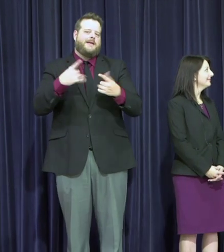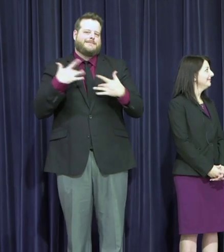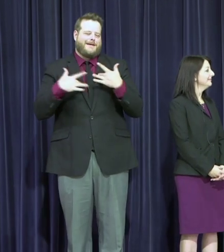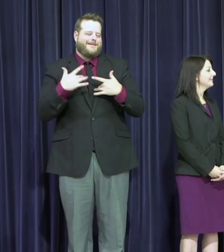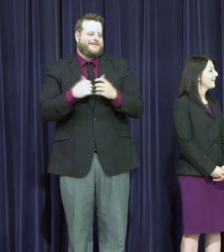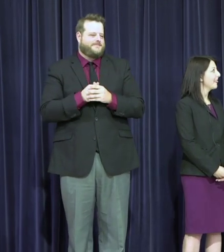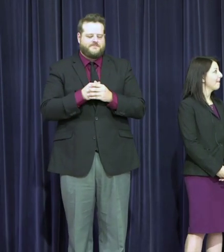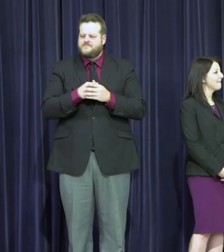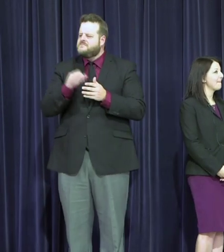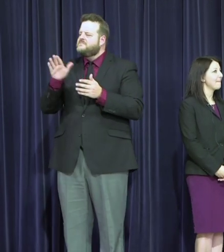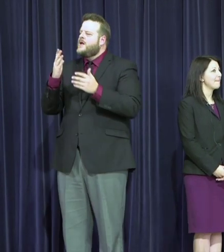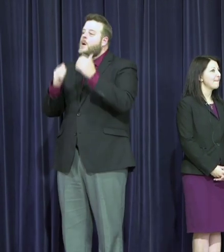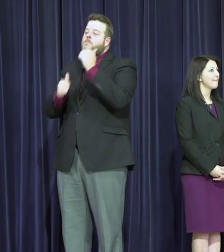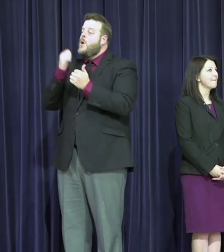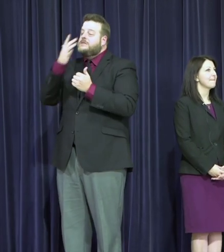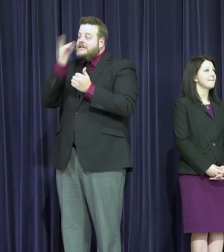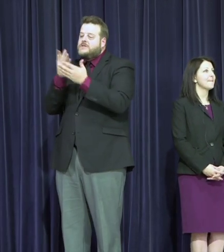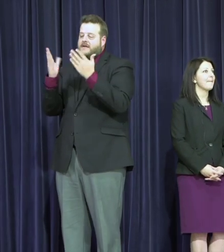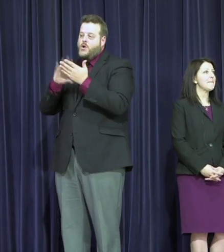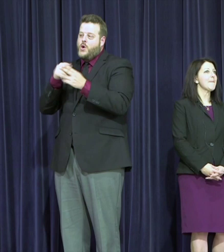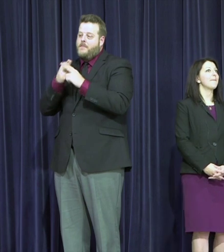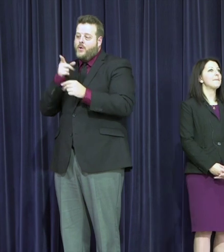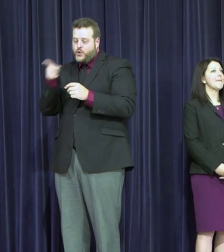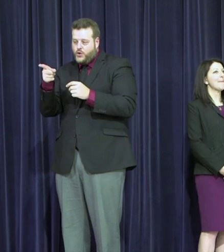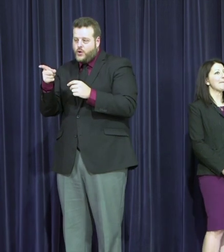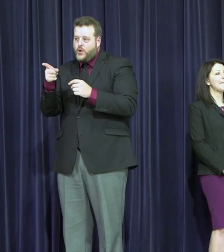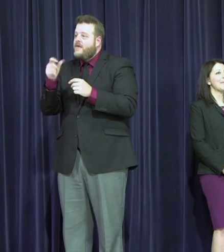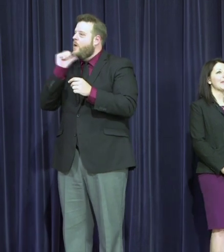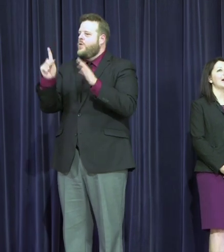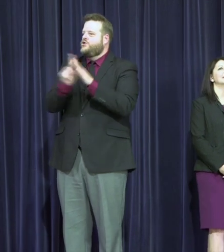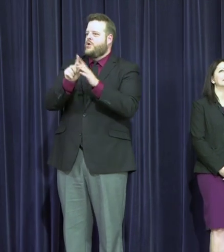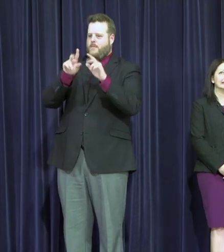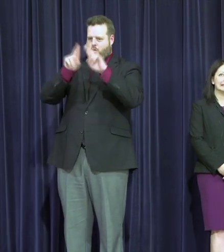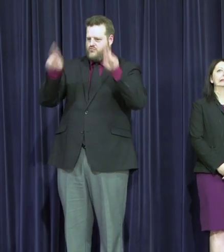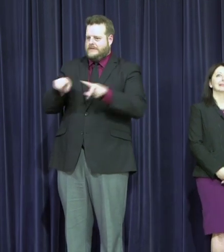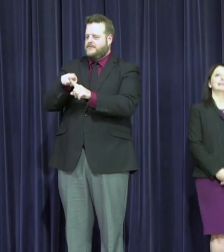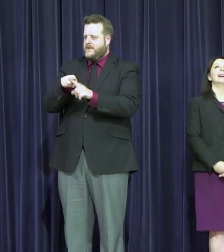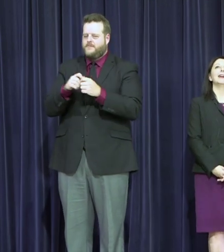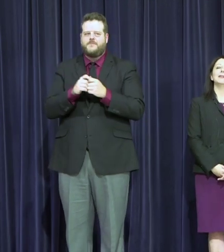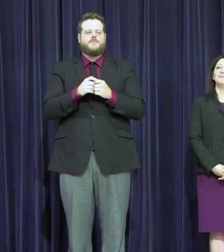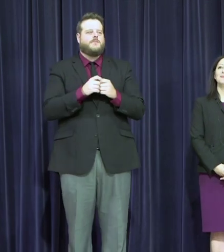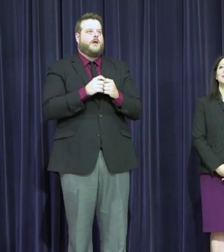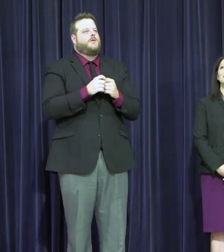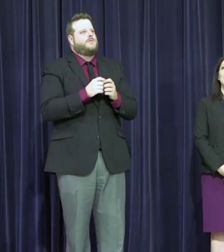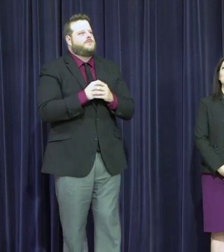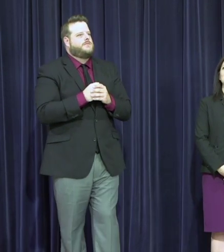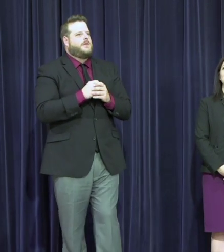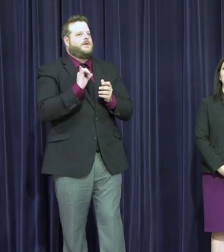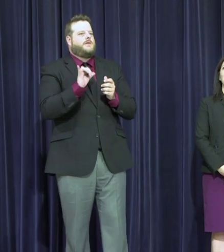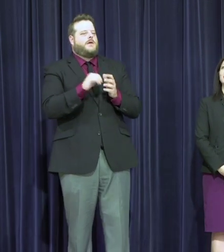What is the most interesting thing about you that would not show up on your resume?